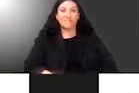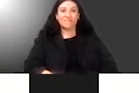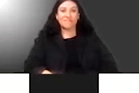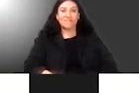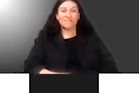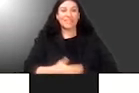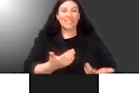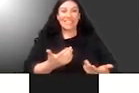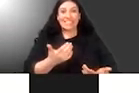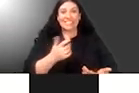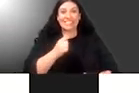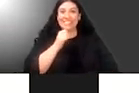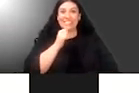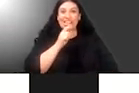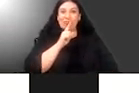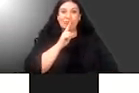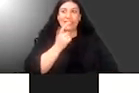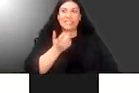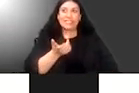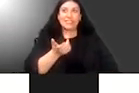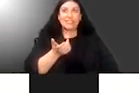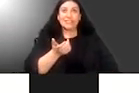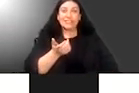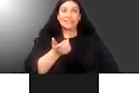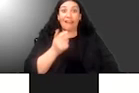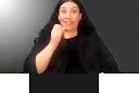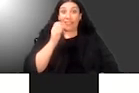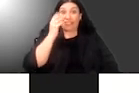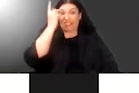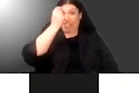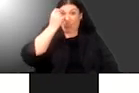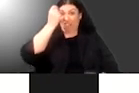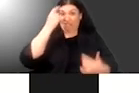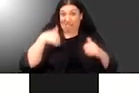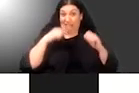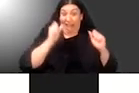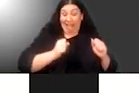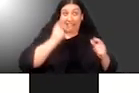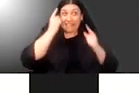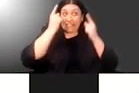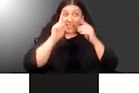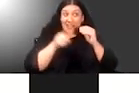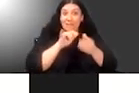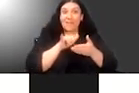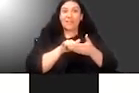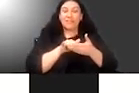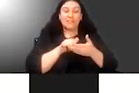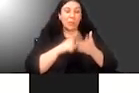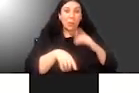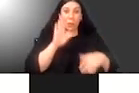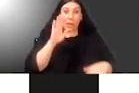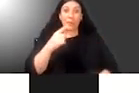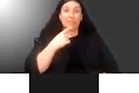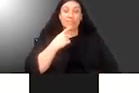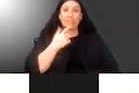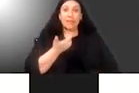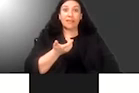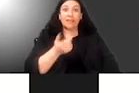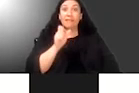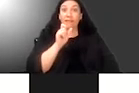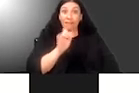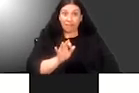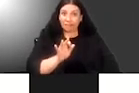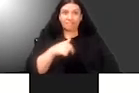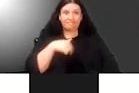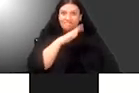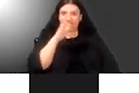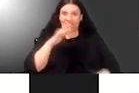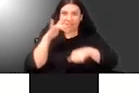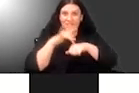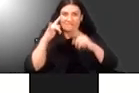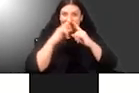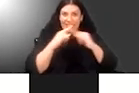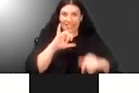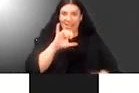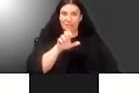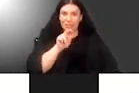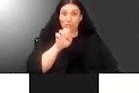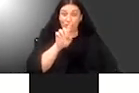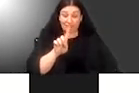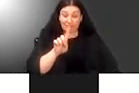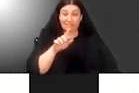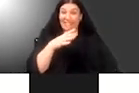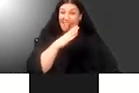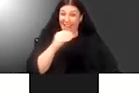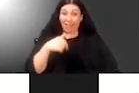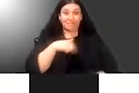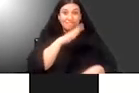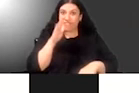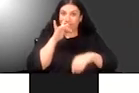I guess -- not really. I mean, I can theoretically think about it. What I would say was that if I hadn't attended Camp Jened, and I didn't attend another camp, an important part of my life would not have emerged as it did at that time.